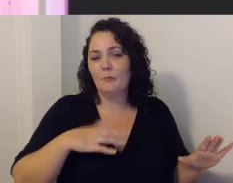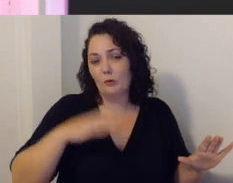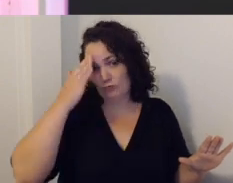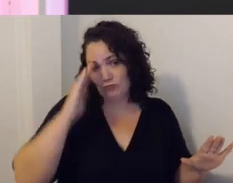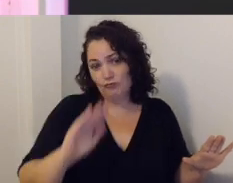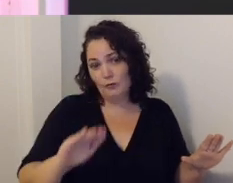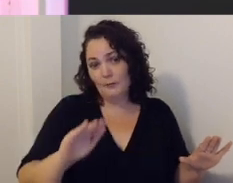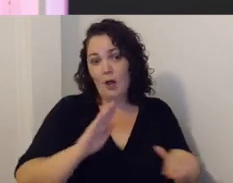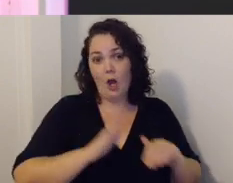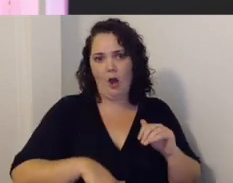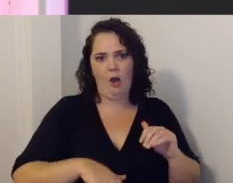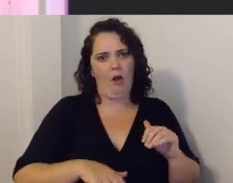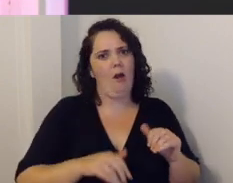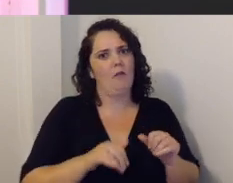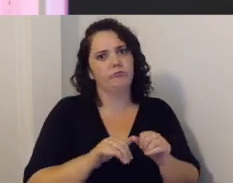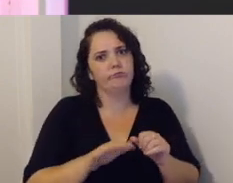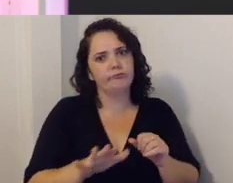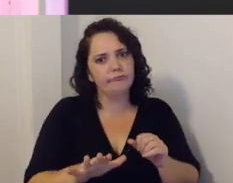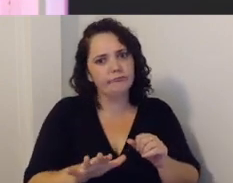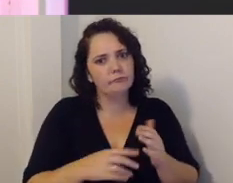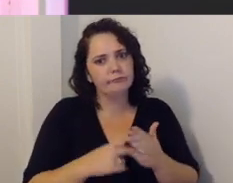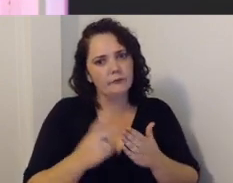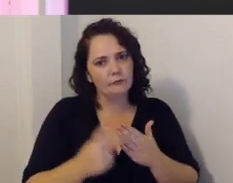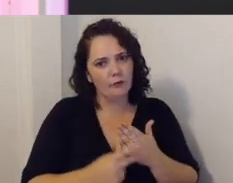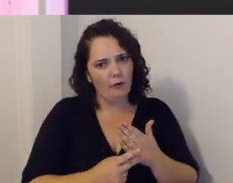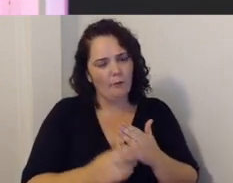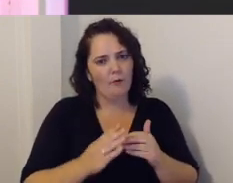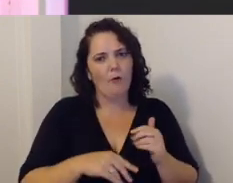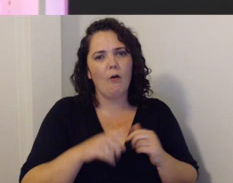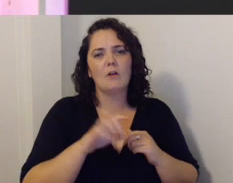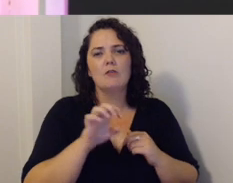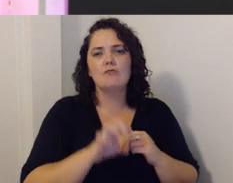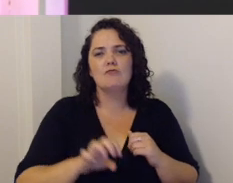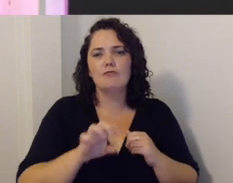programs that are happening uh for the European Masterpieces show from The Met